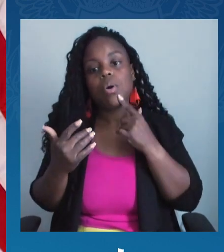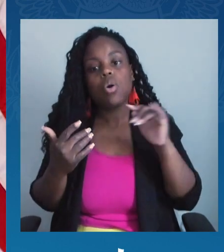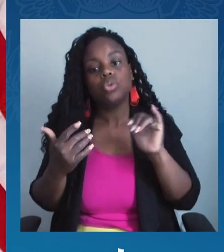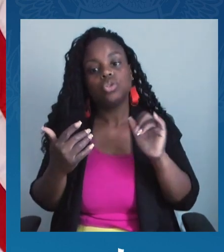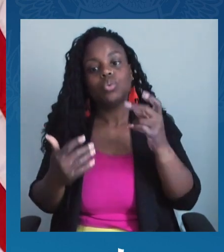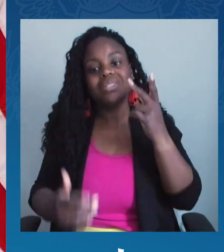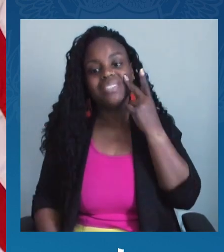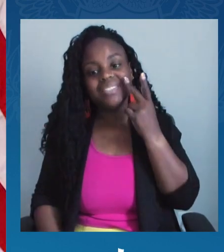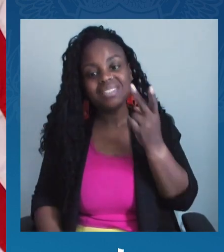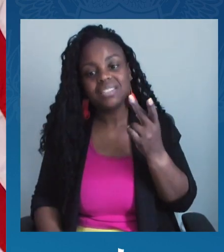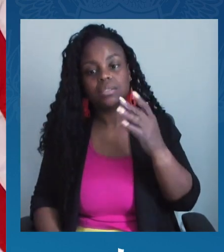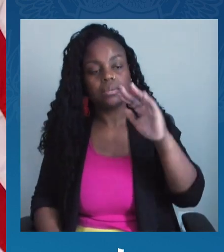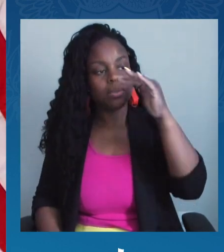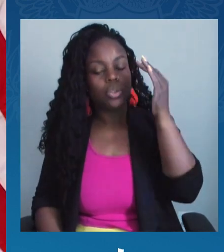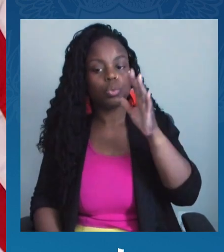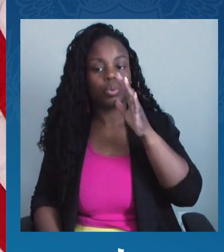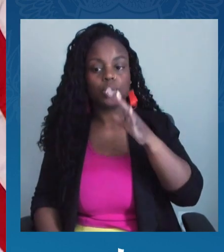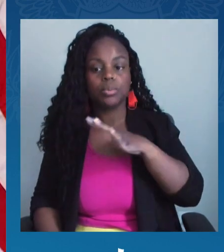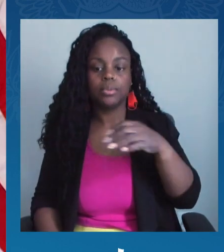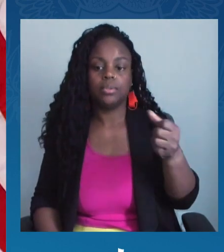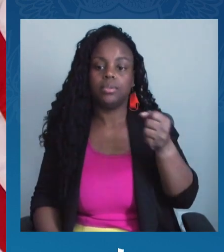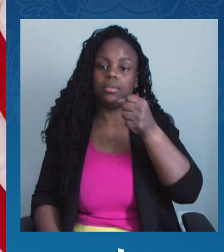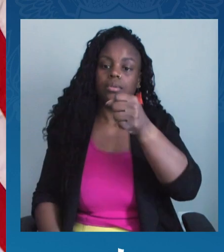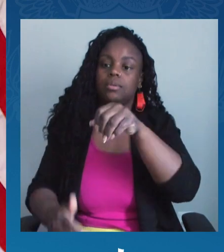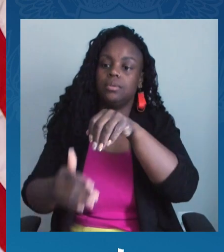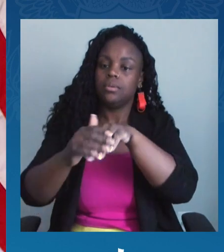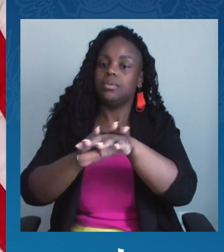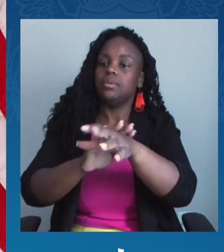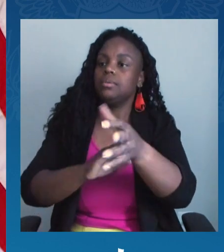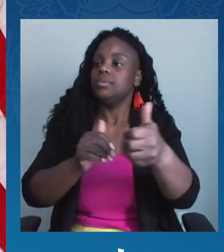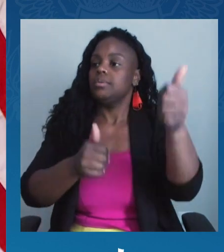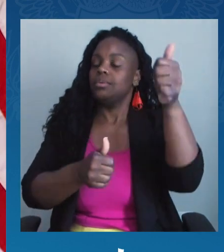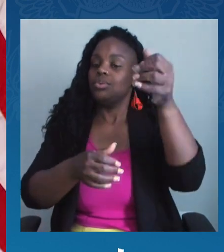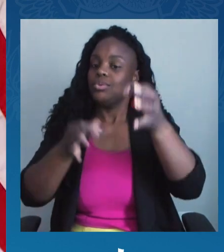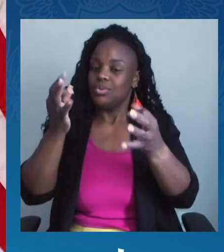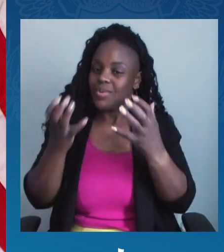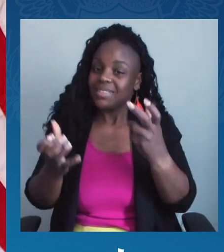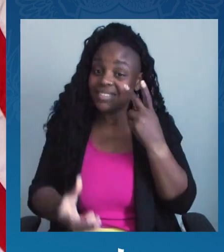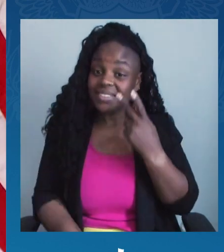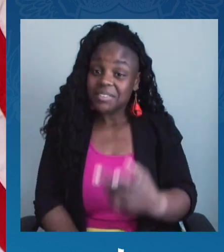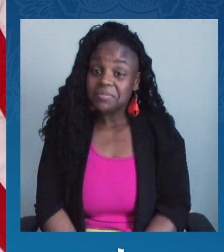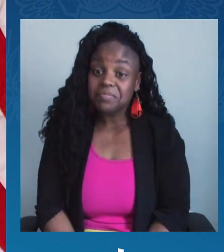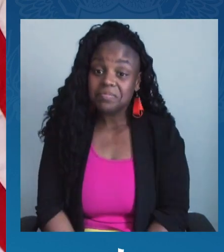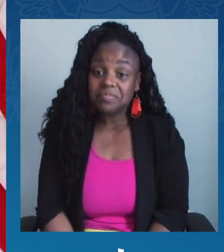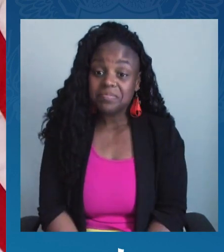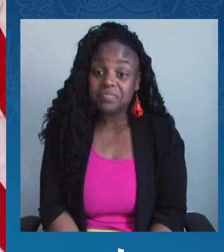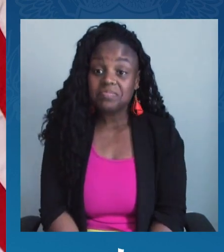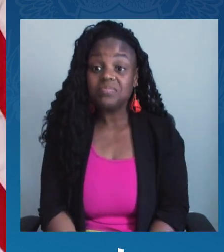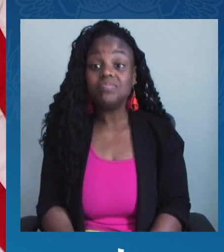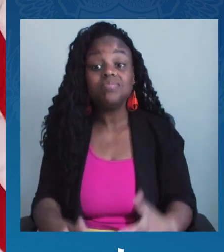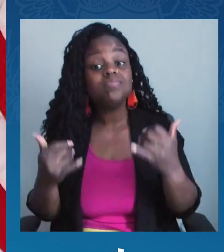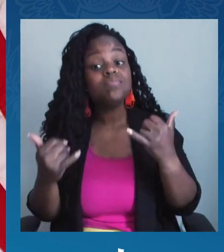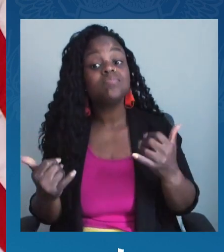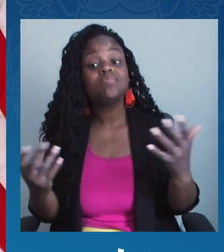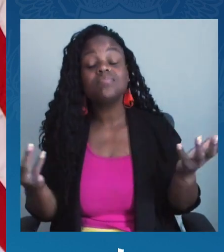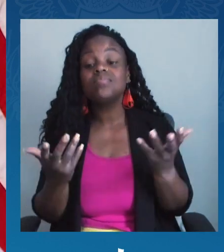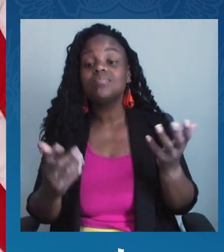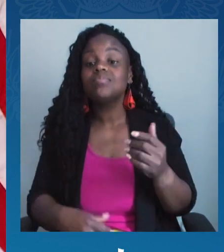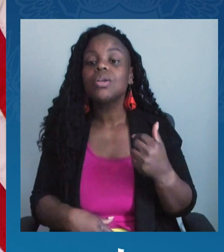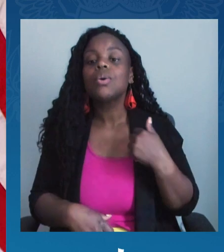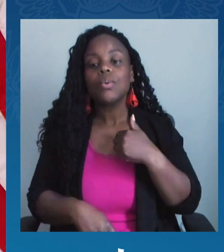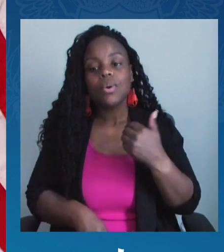Court. And now there is justice. Good time, Chief Brown